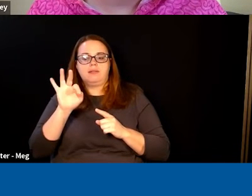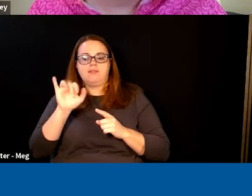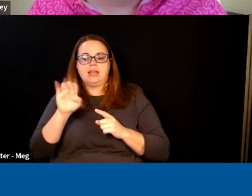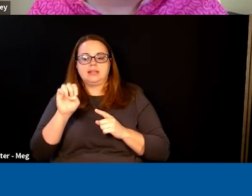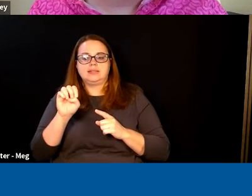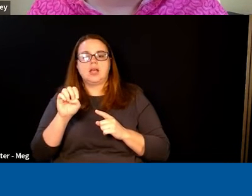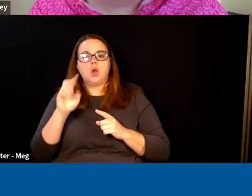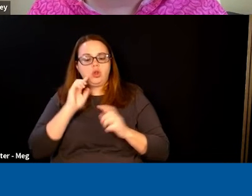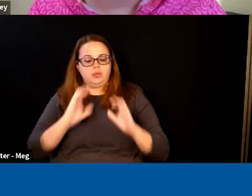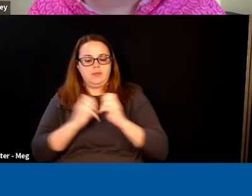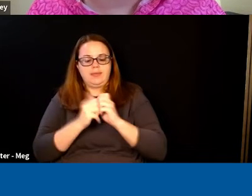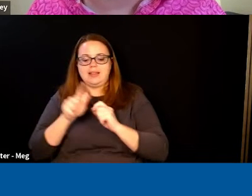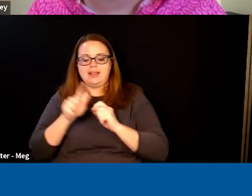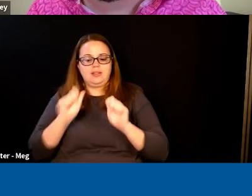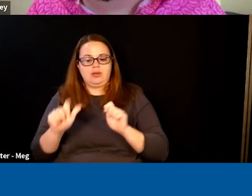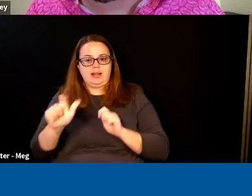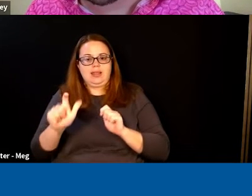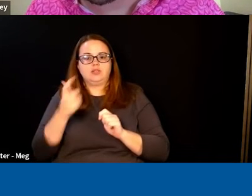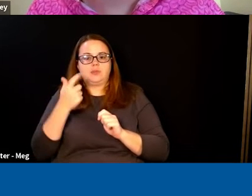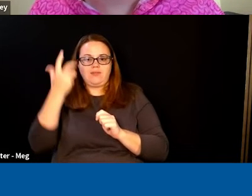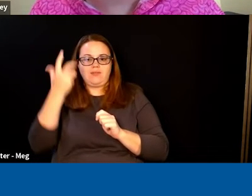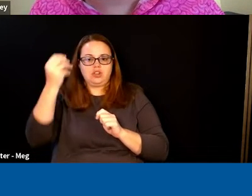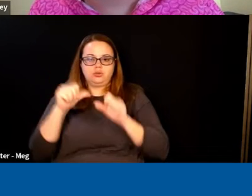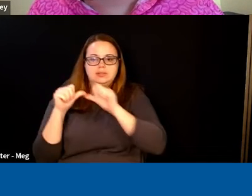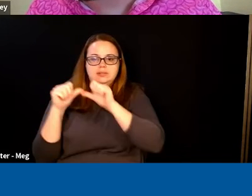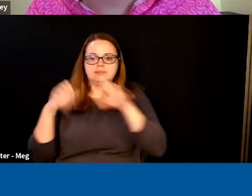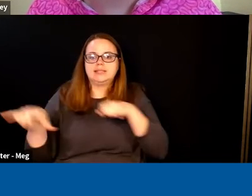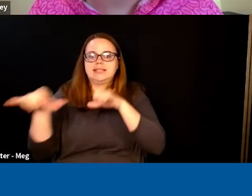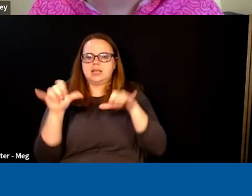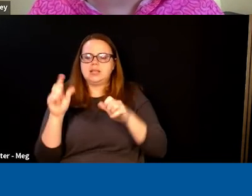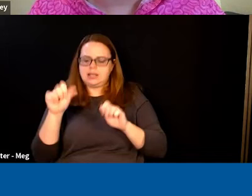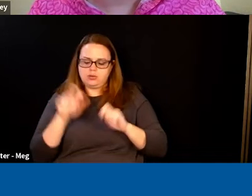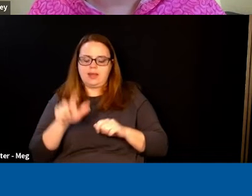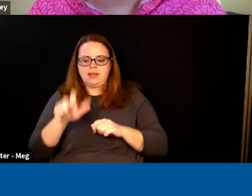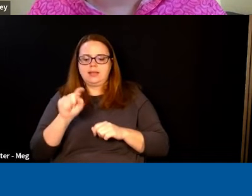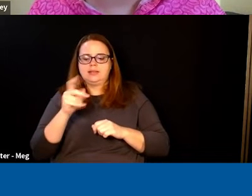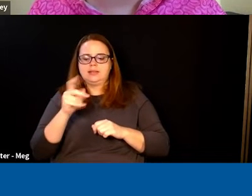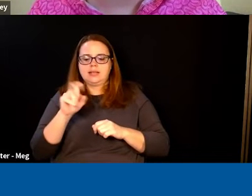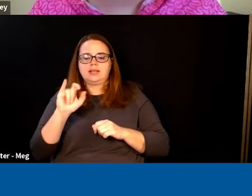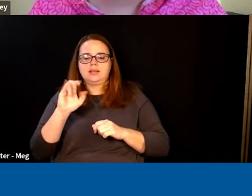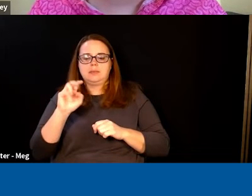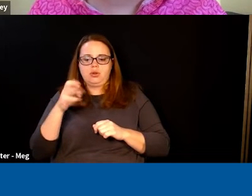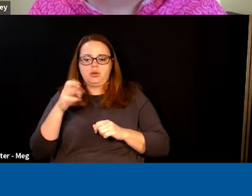So we have that external consistency to say like, yes, you can click on the text input because it uses the color of a thing